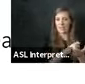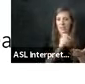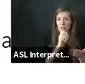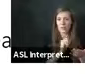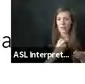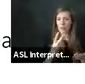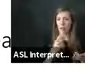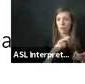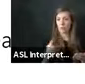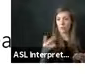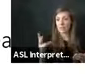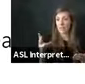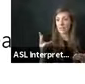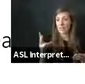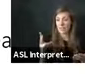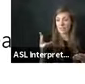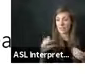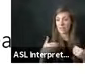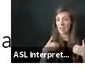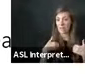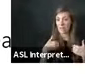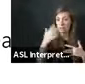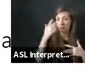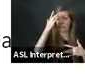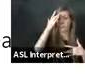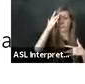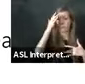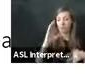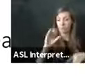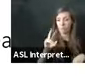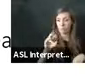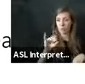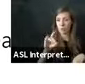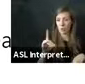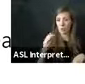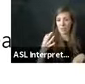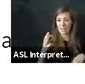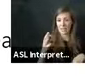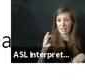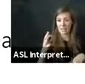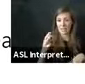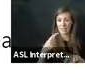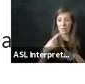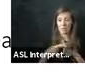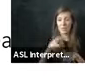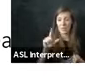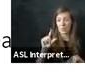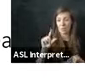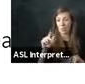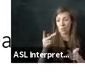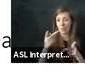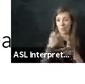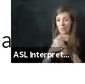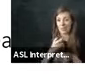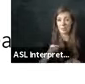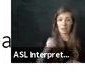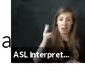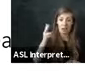olds has been infected with Copit 19 at a rate that's 20 times that 20 times higher